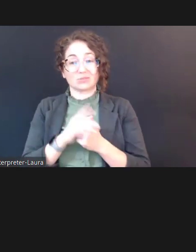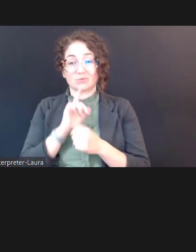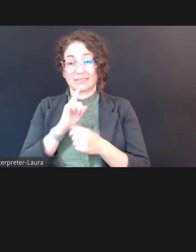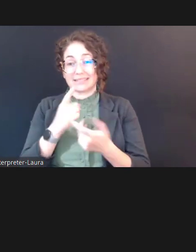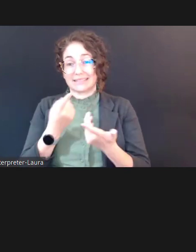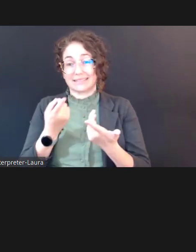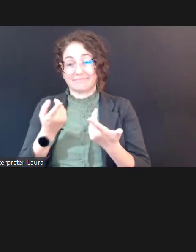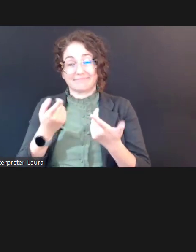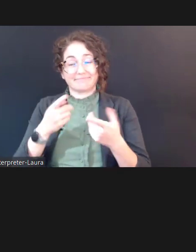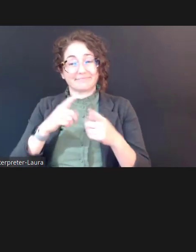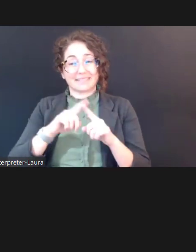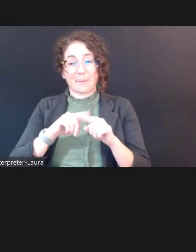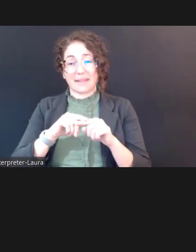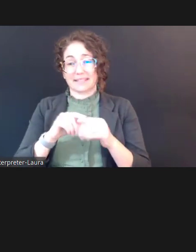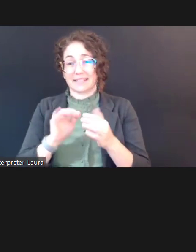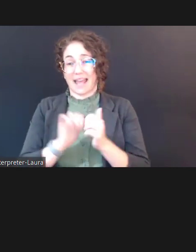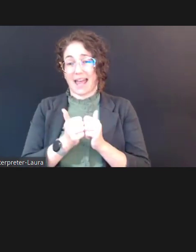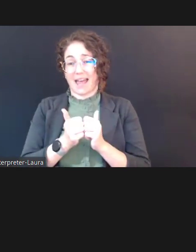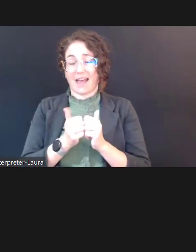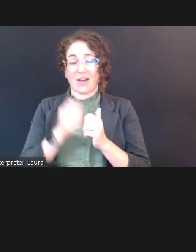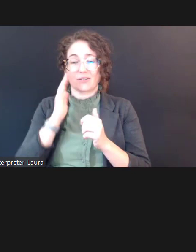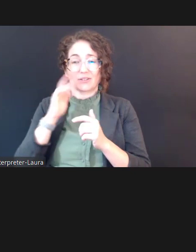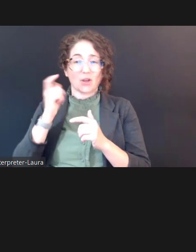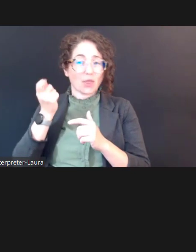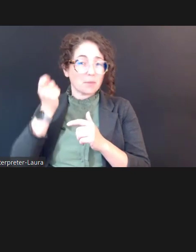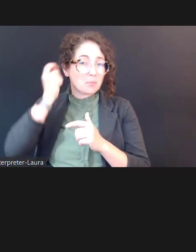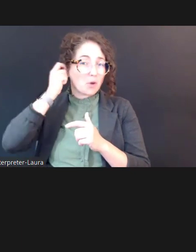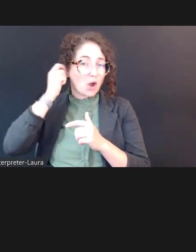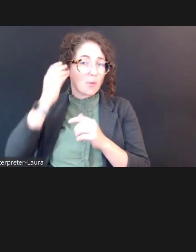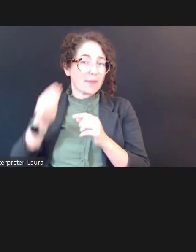the probe covers are designed and fit that's one of the key areas.